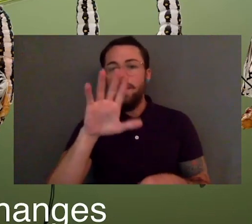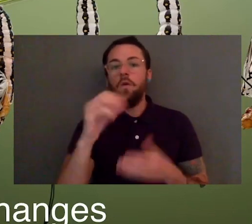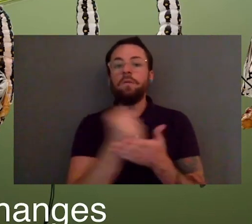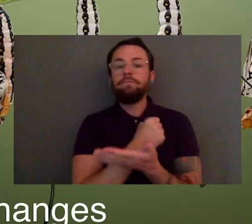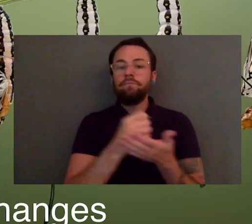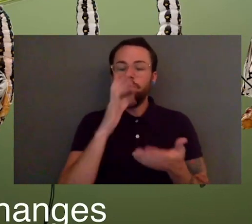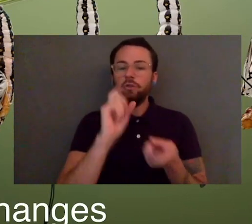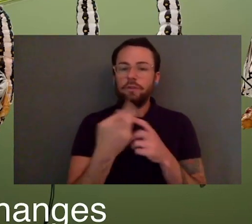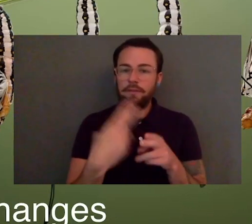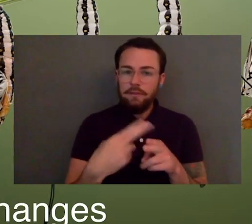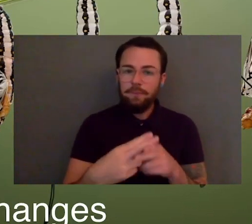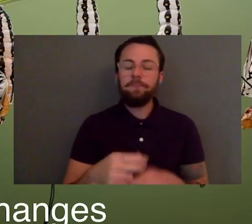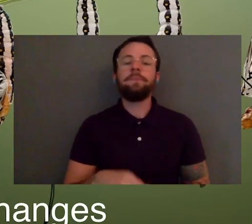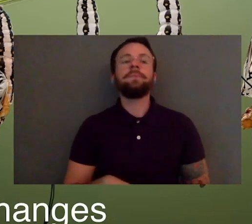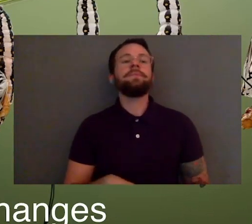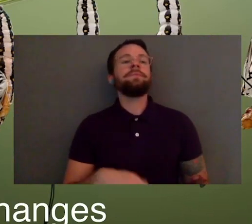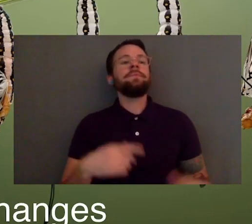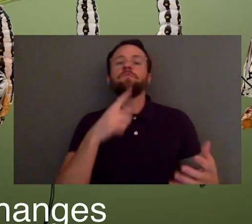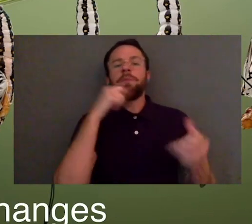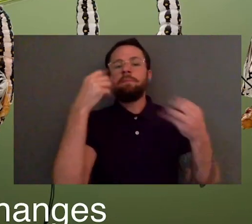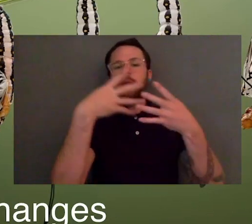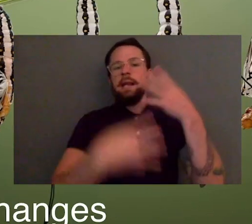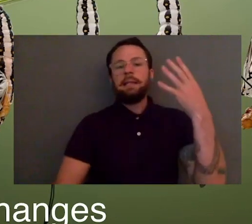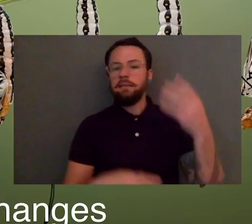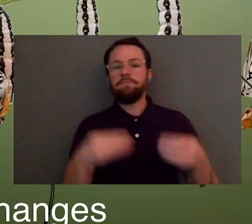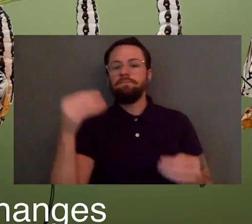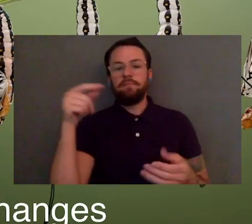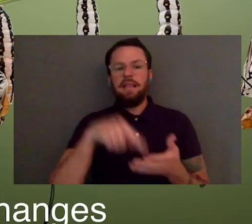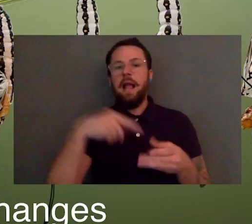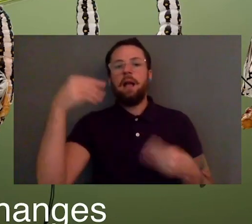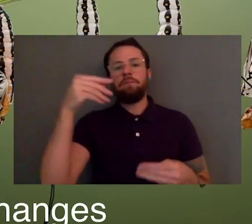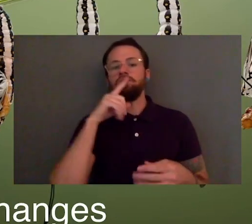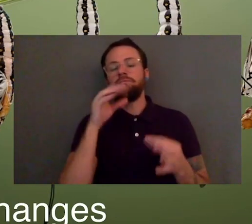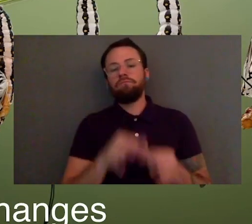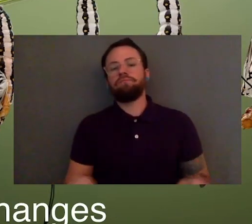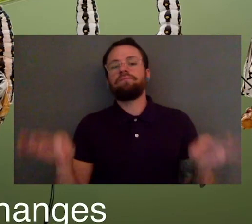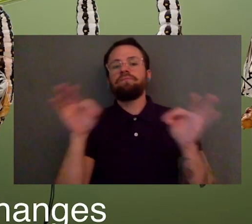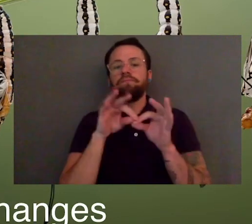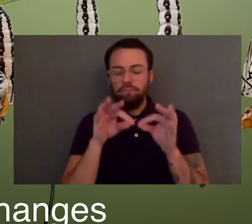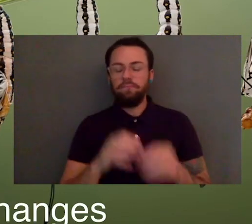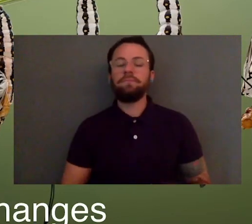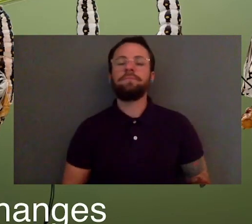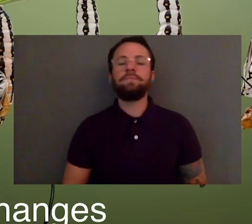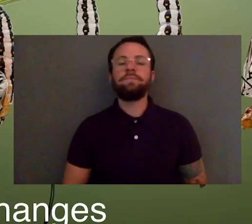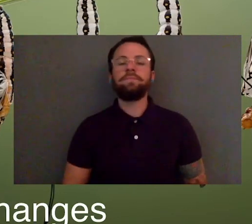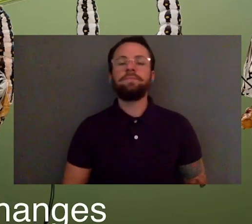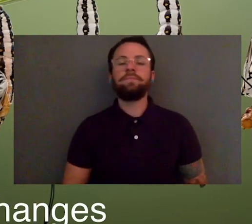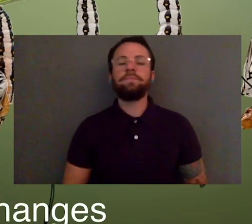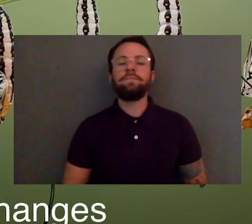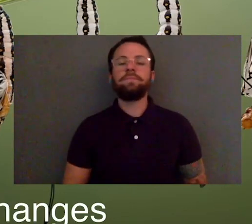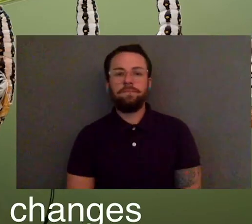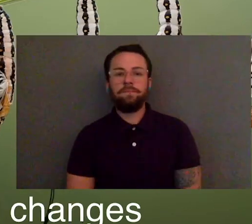Banks may ask you to provide legal documentation if you would like to change the name on your